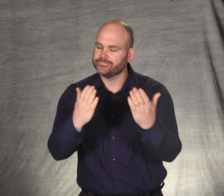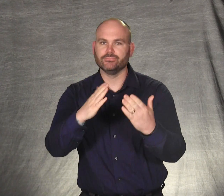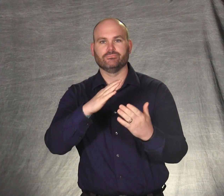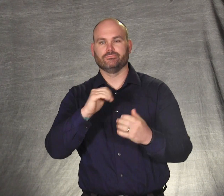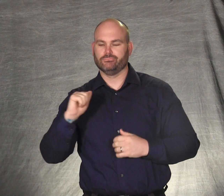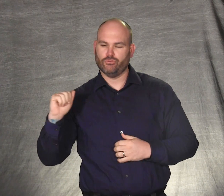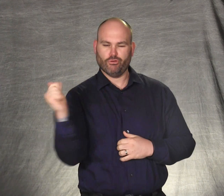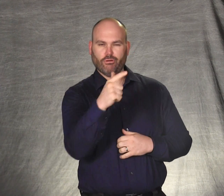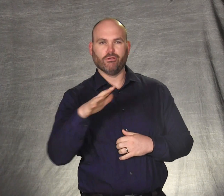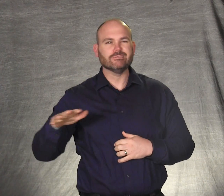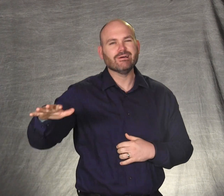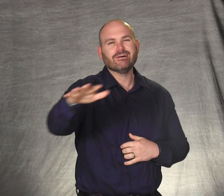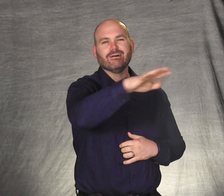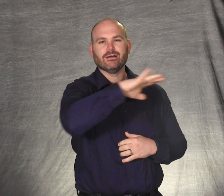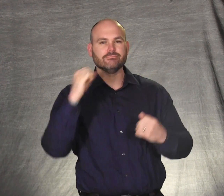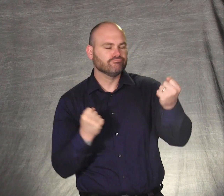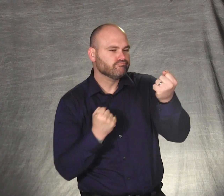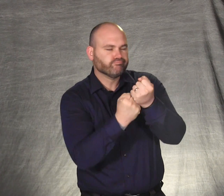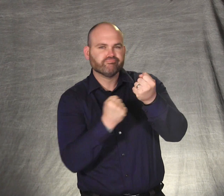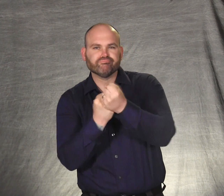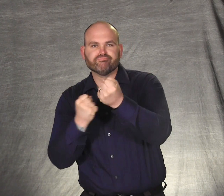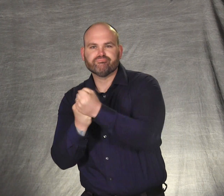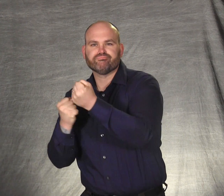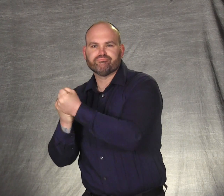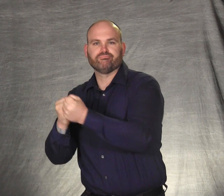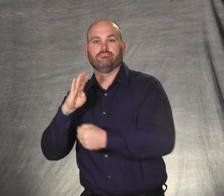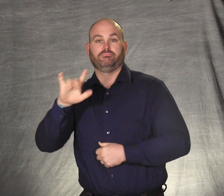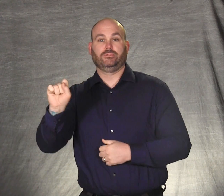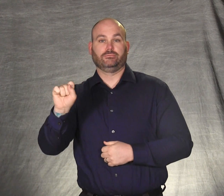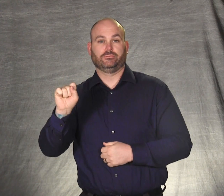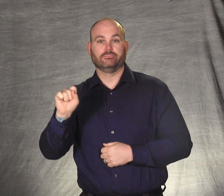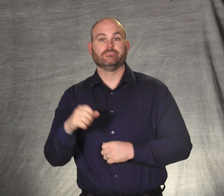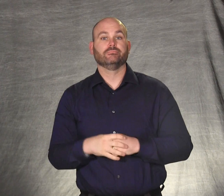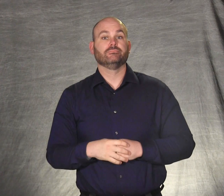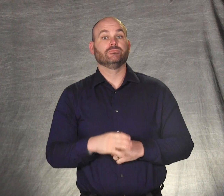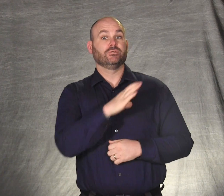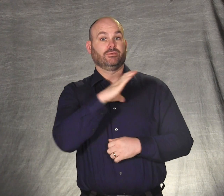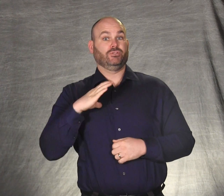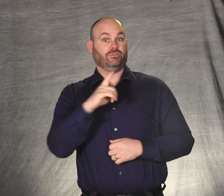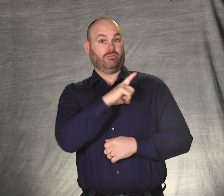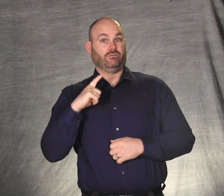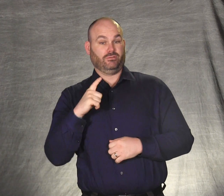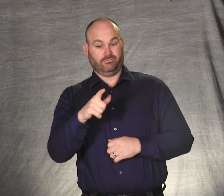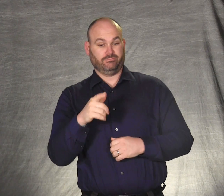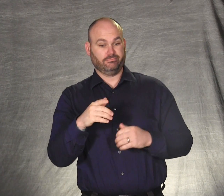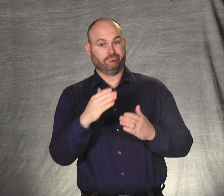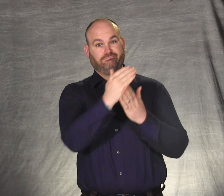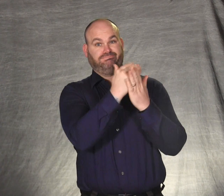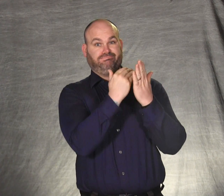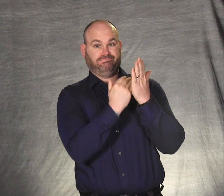Thanks to all who advocated for the bills. The Commission’s legislative agenda